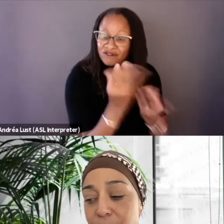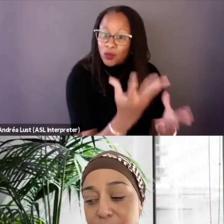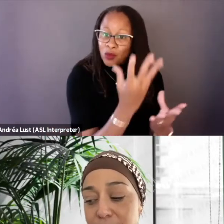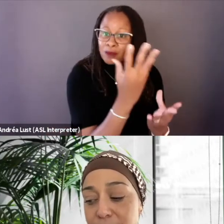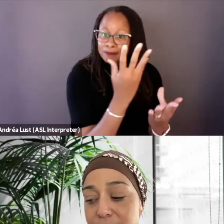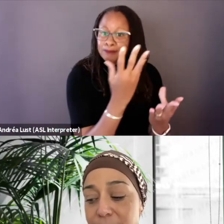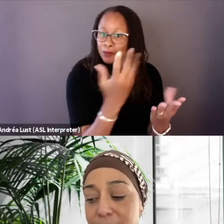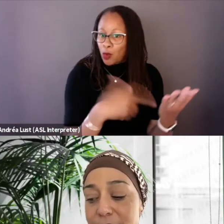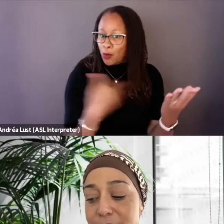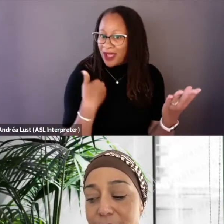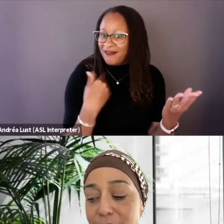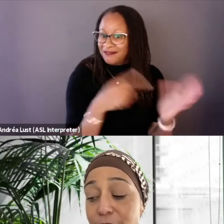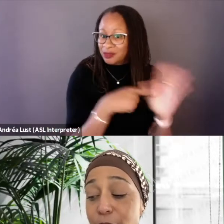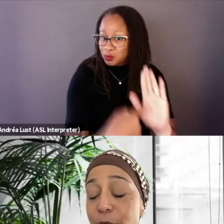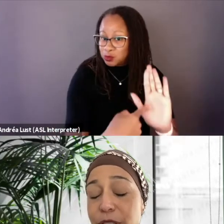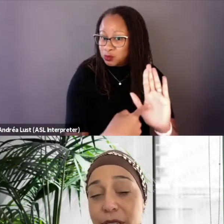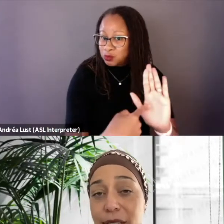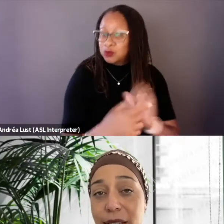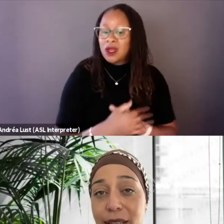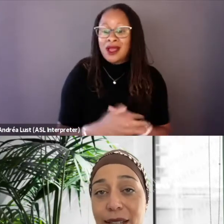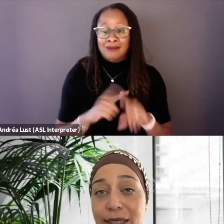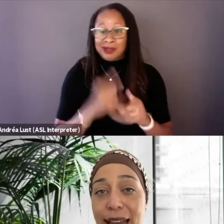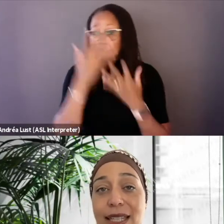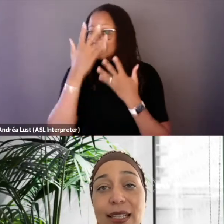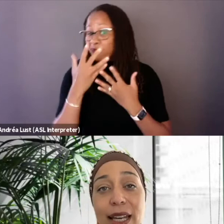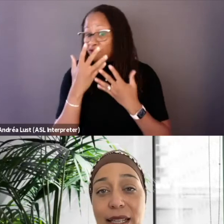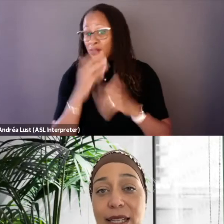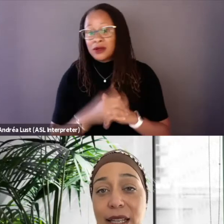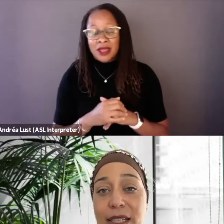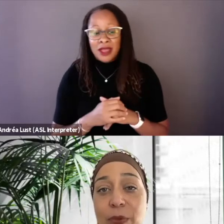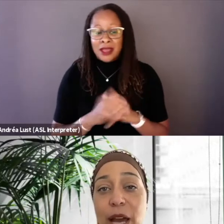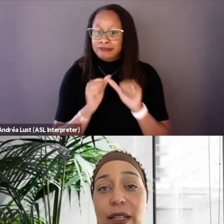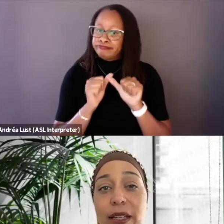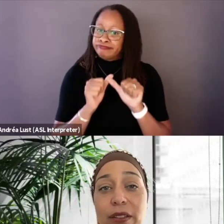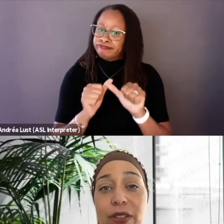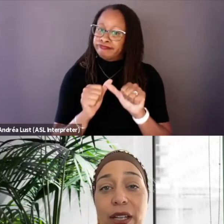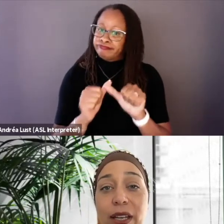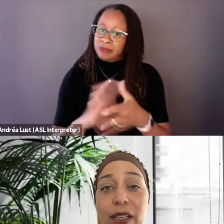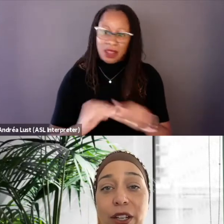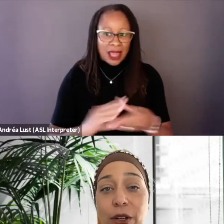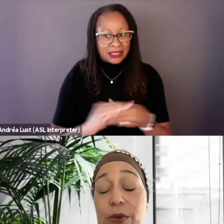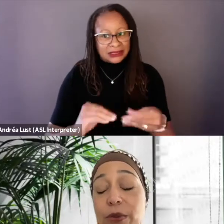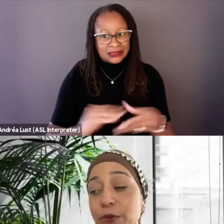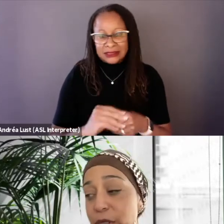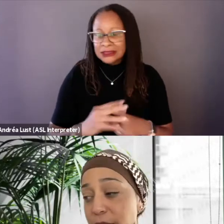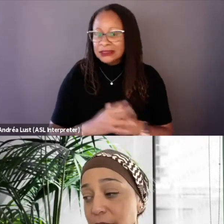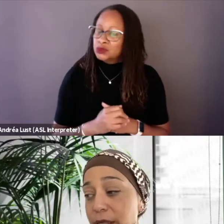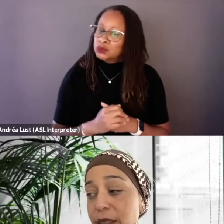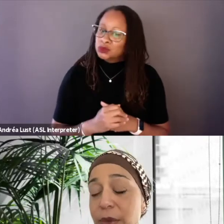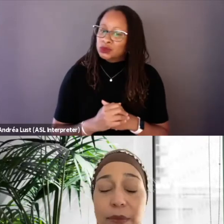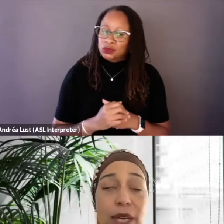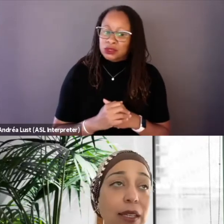But it is unfortunately a lasting legacy and in spite of, you know, the 14th amendment